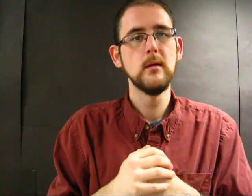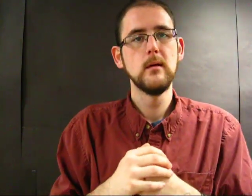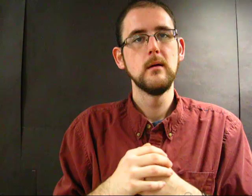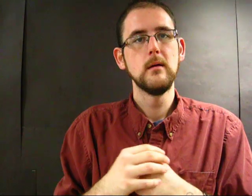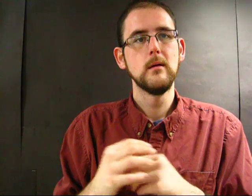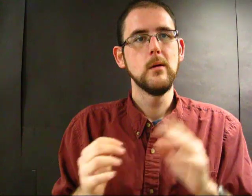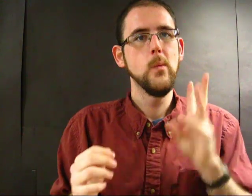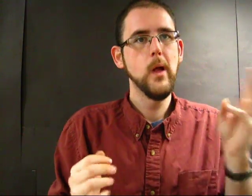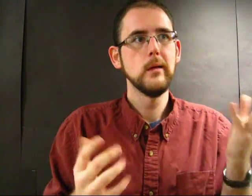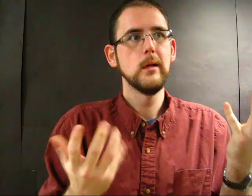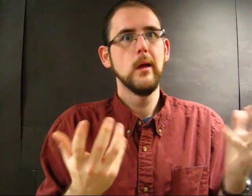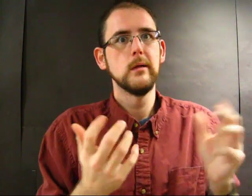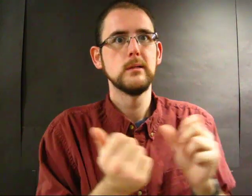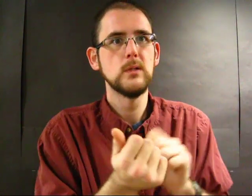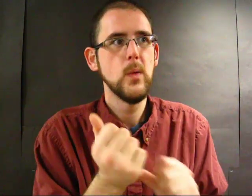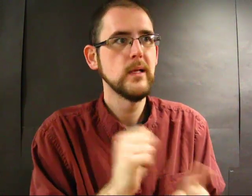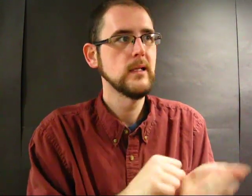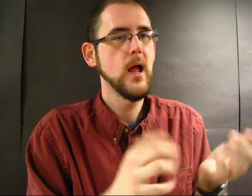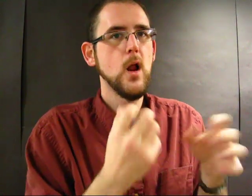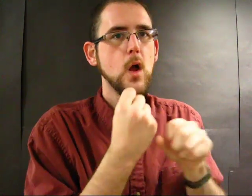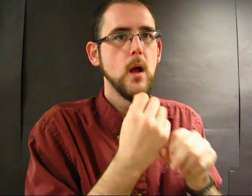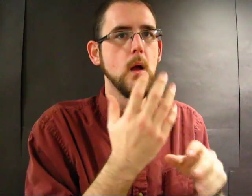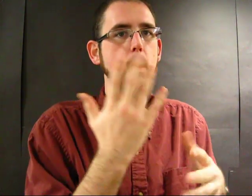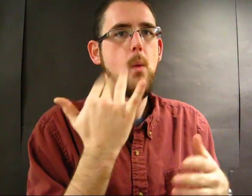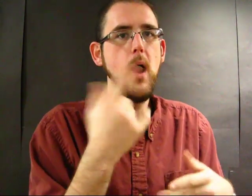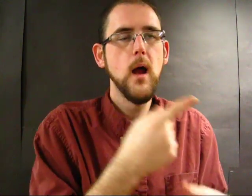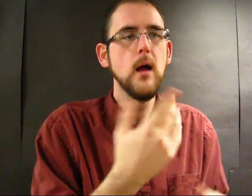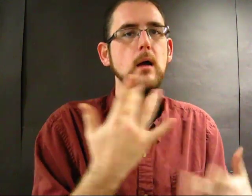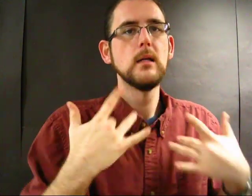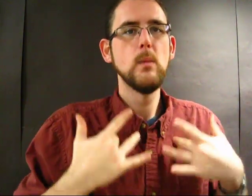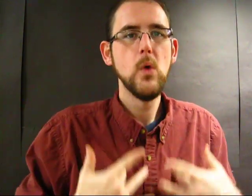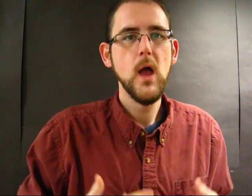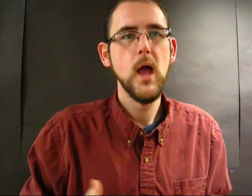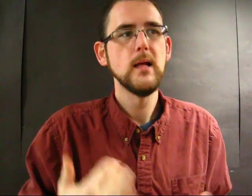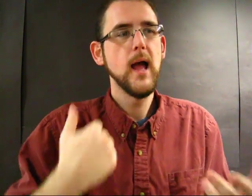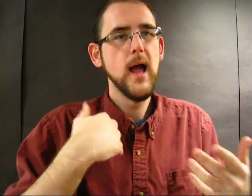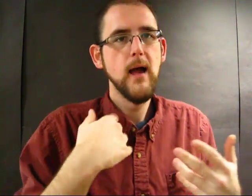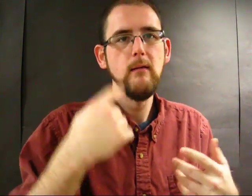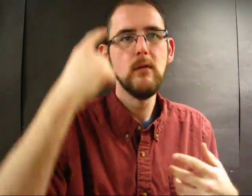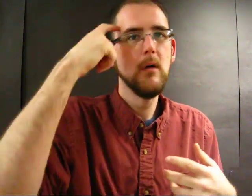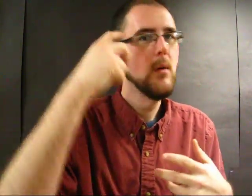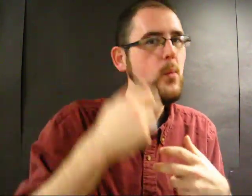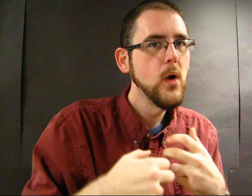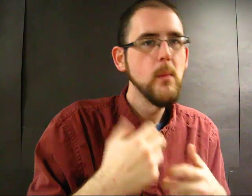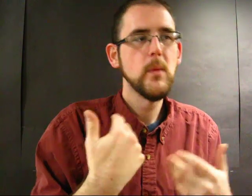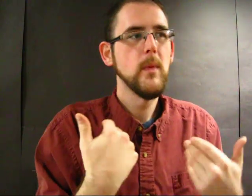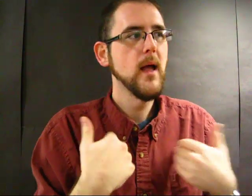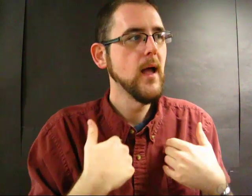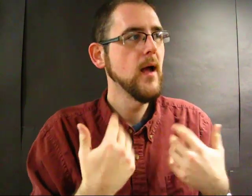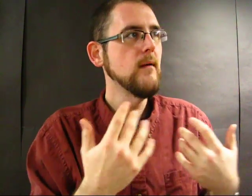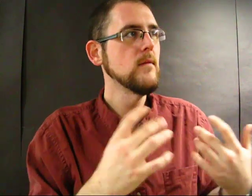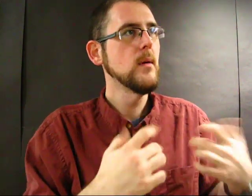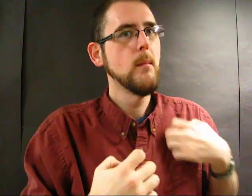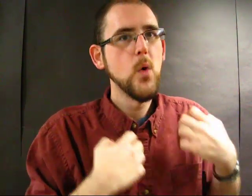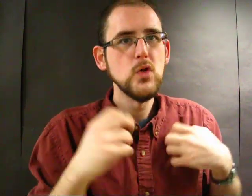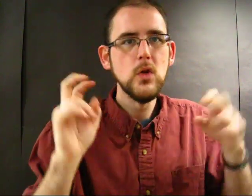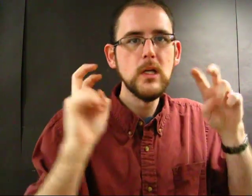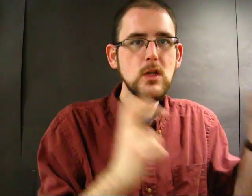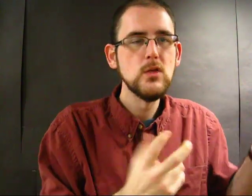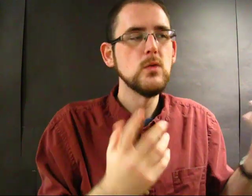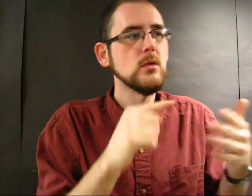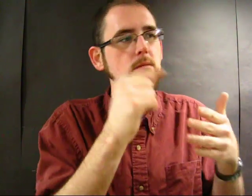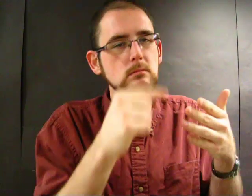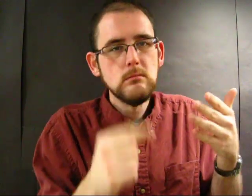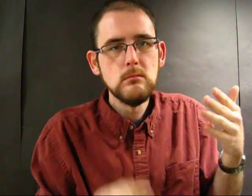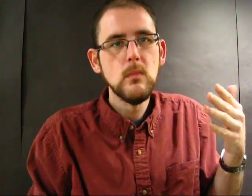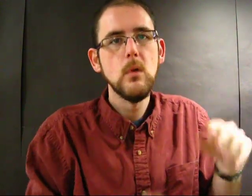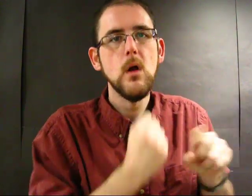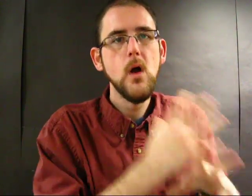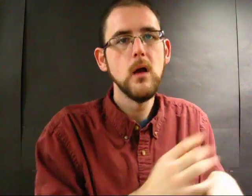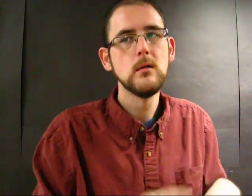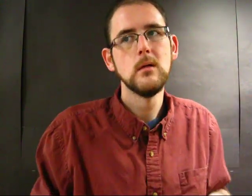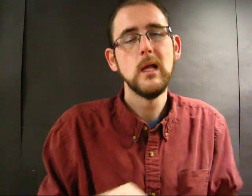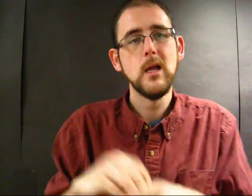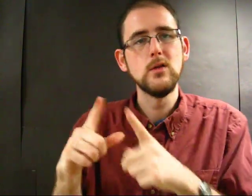We see it as result of severe depression and other mental and emotional issues.